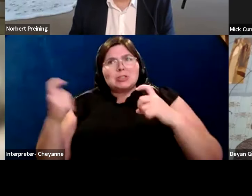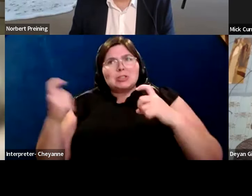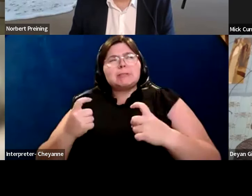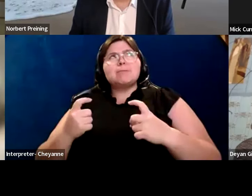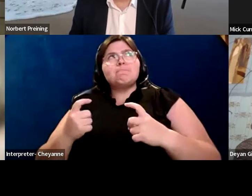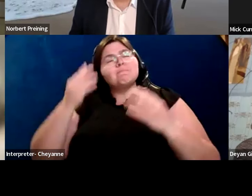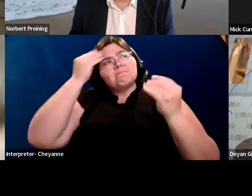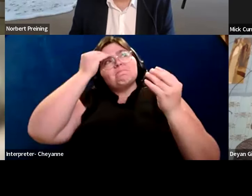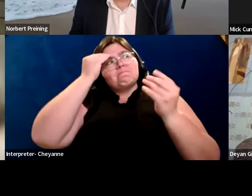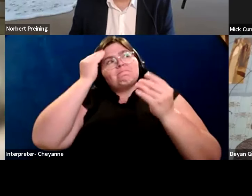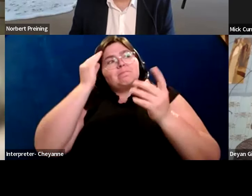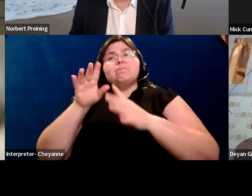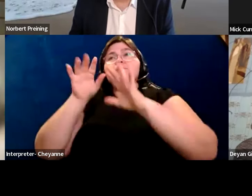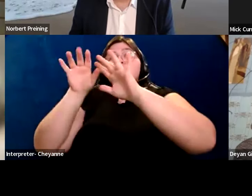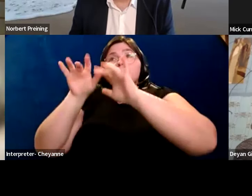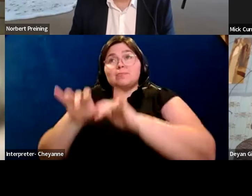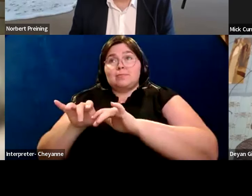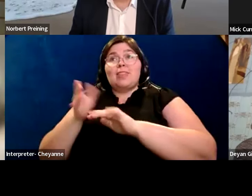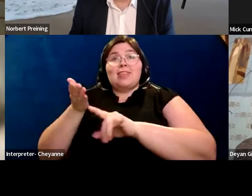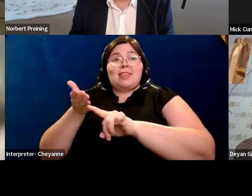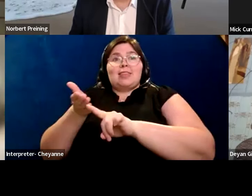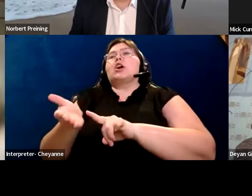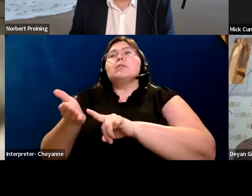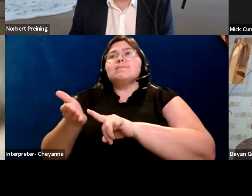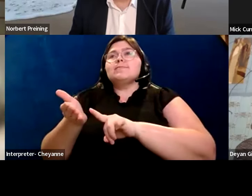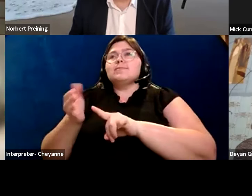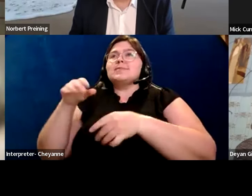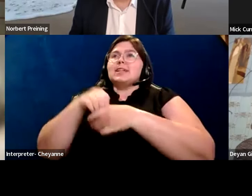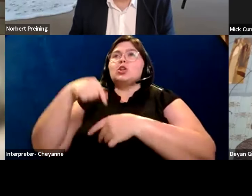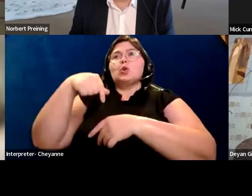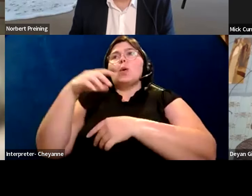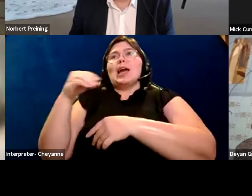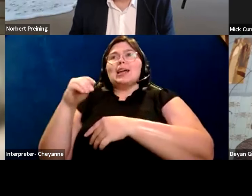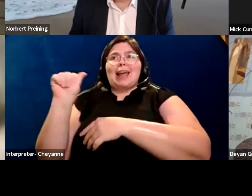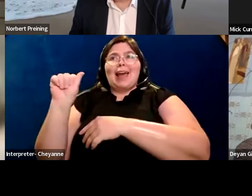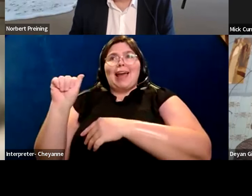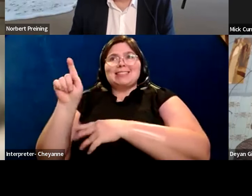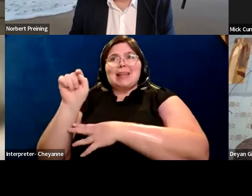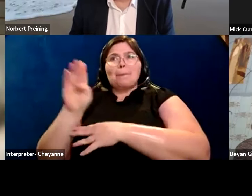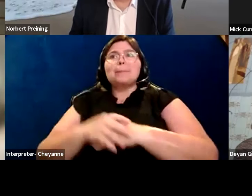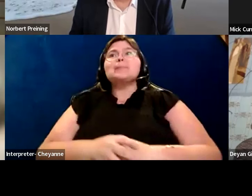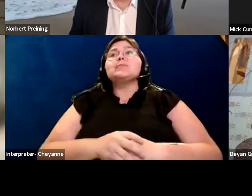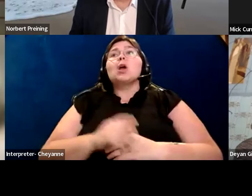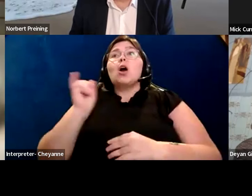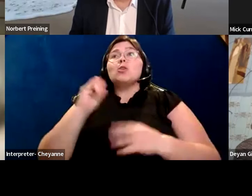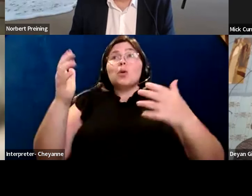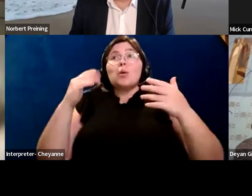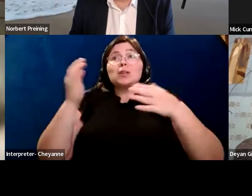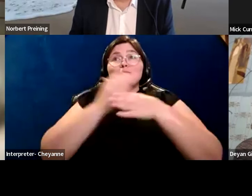go ahead and pop them into that Q&A tab. I also wanted to share that volunteers